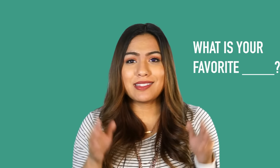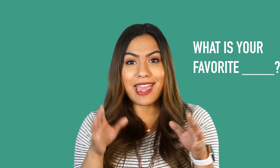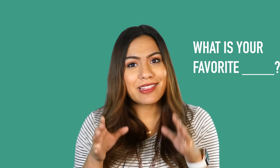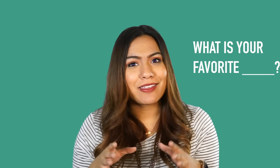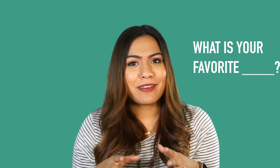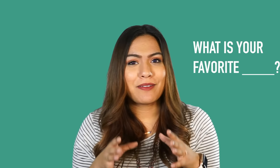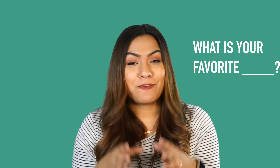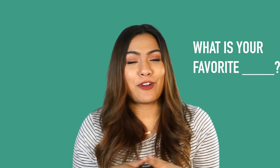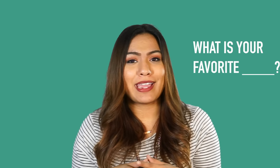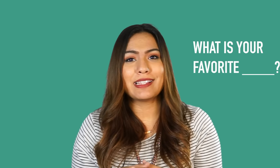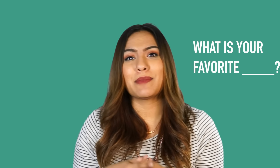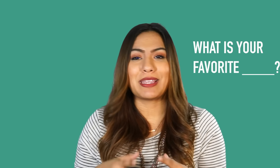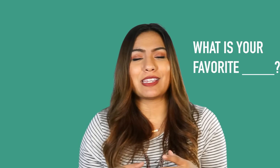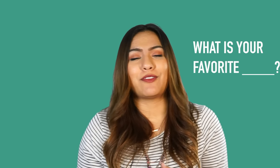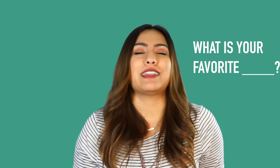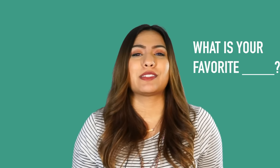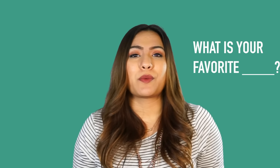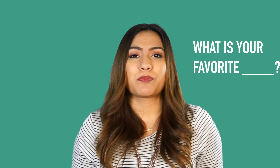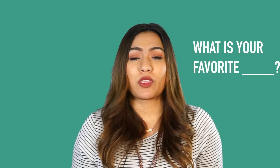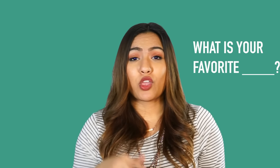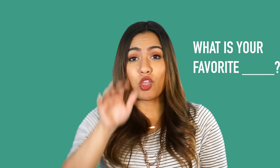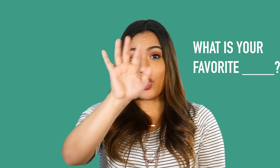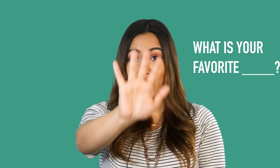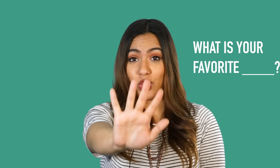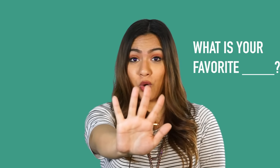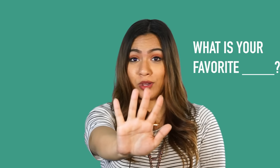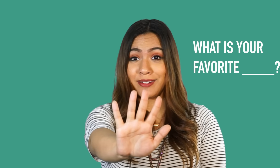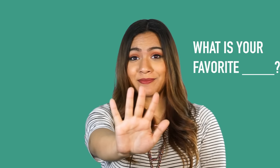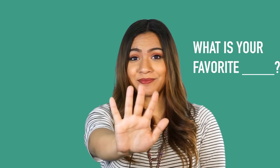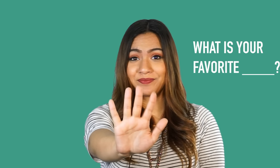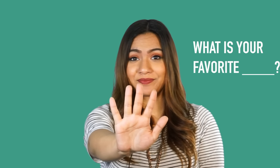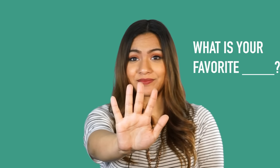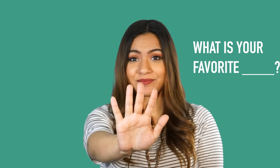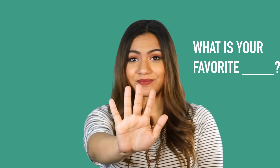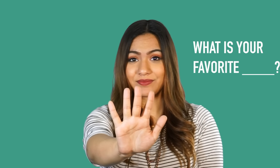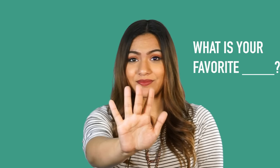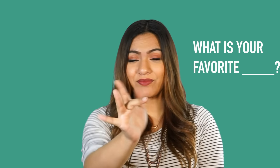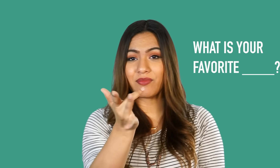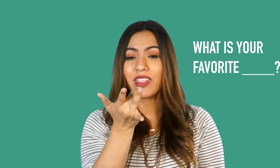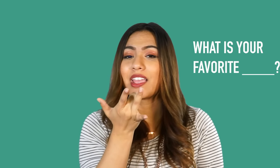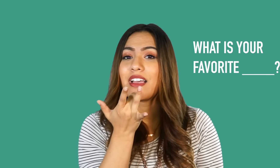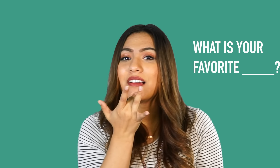Let's take the basic phrase, your favorite,